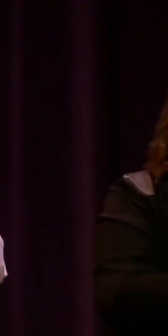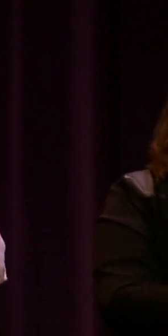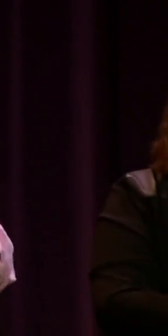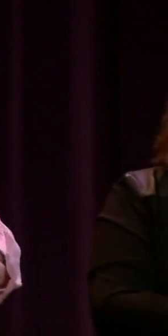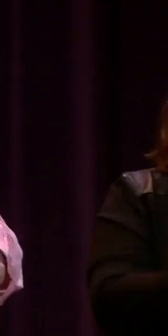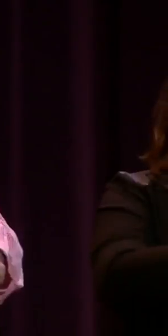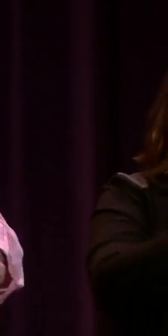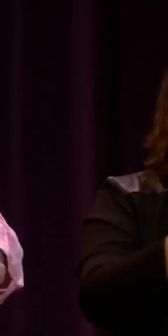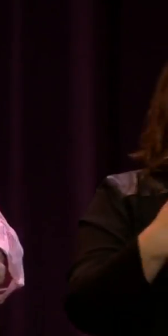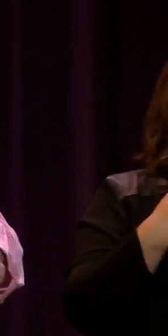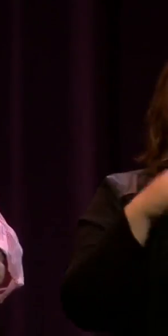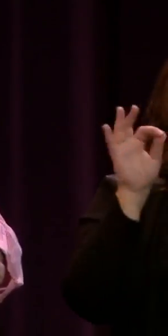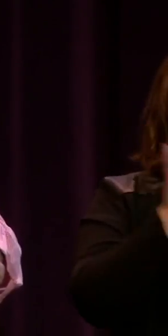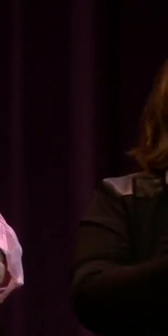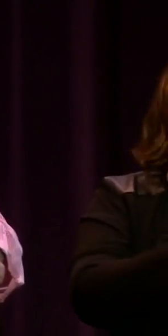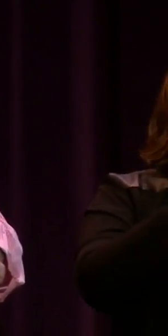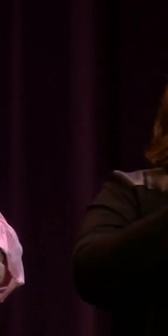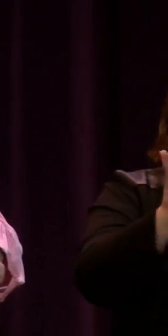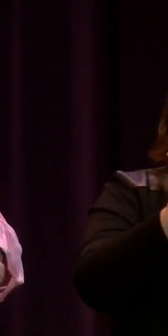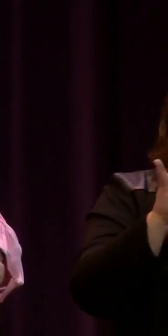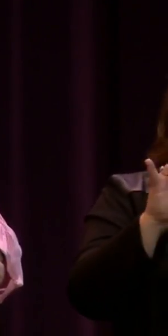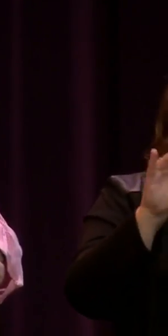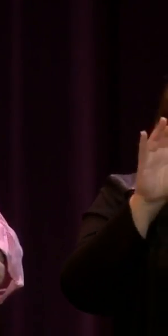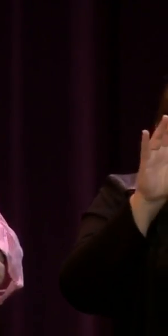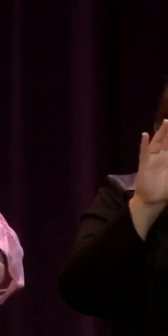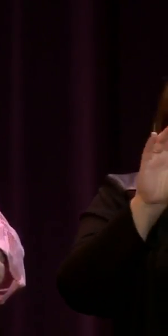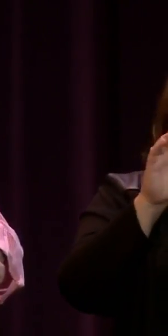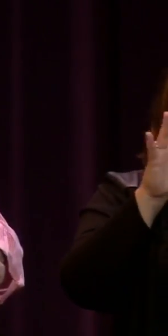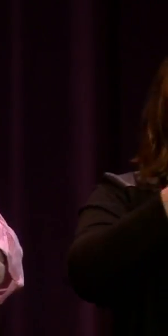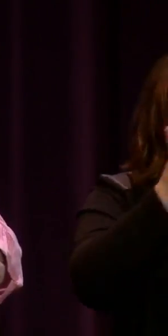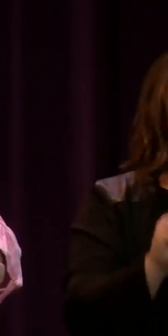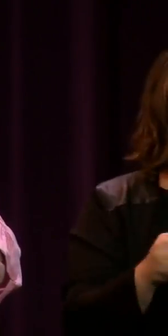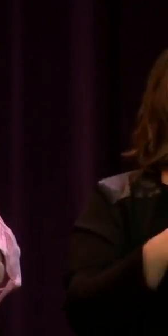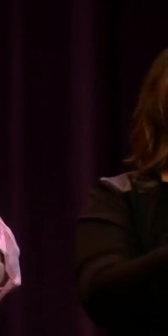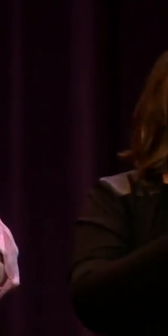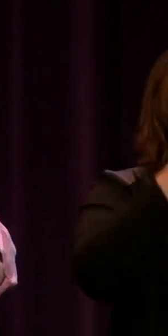PRESIDENT ELECTED IN 2008, BARACK OBAMA.